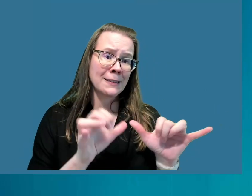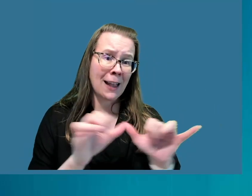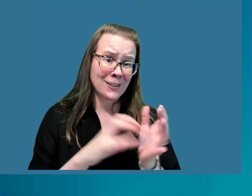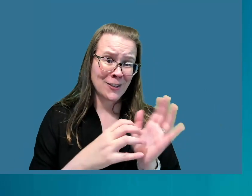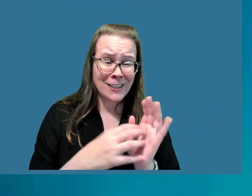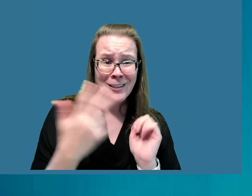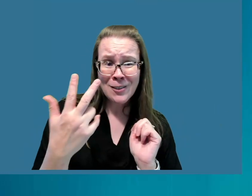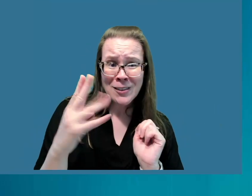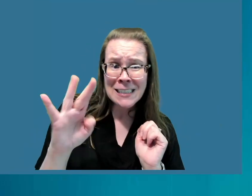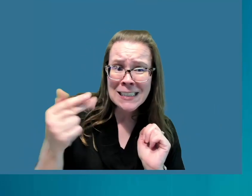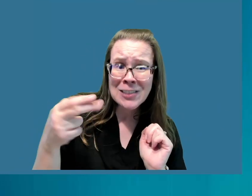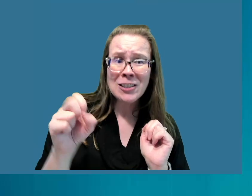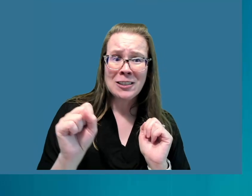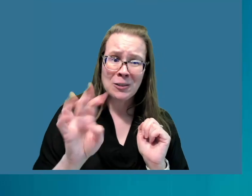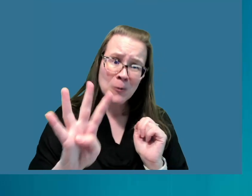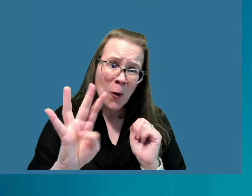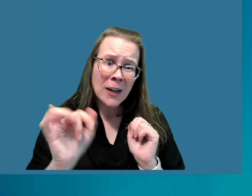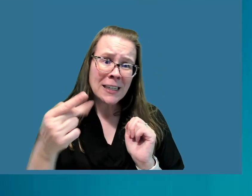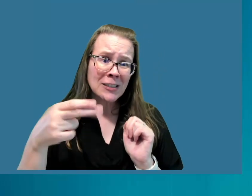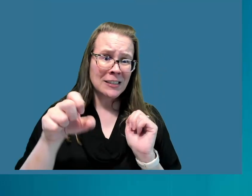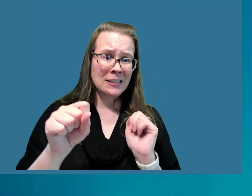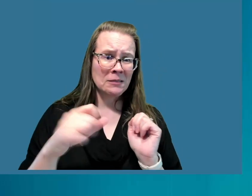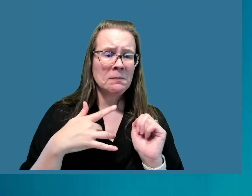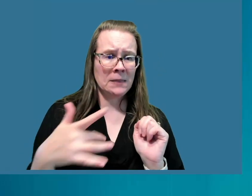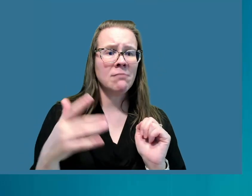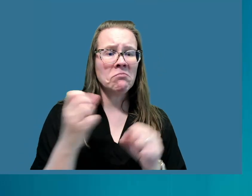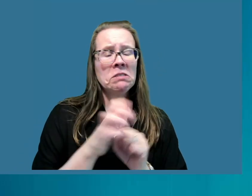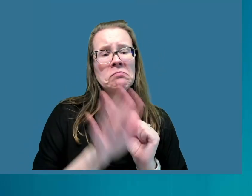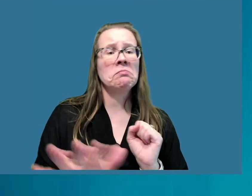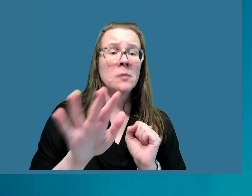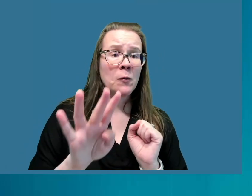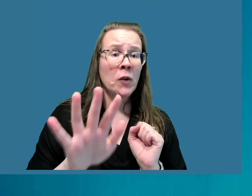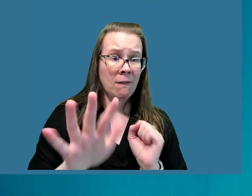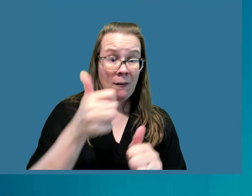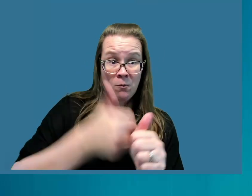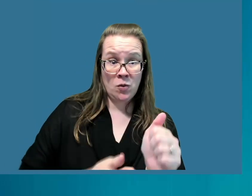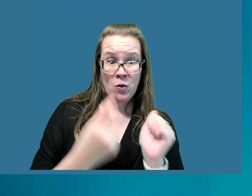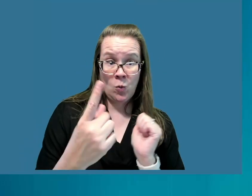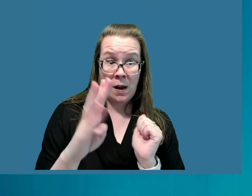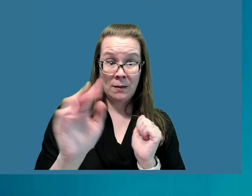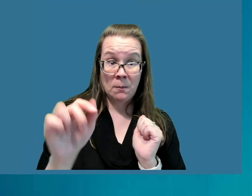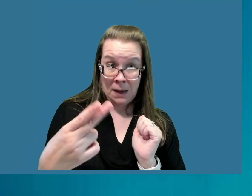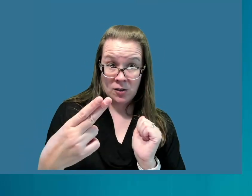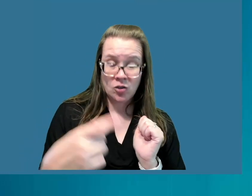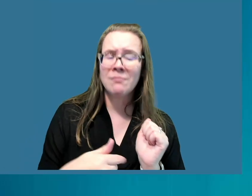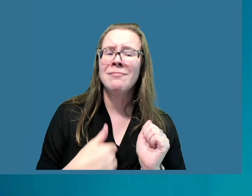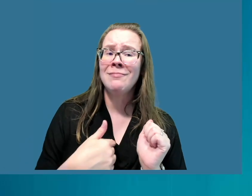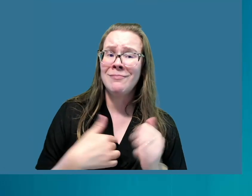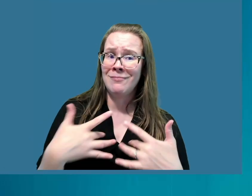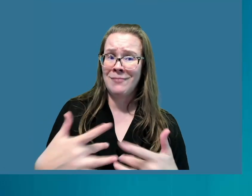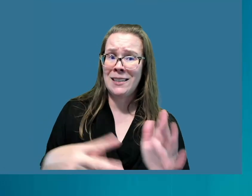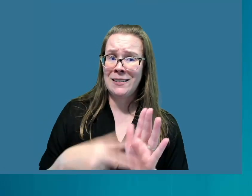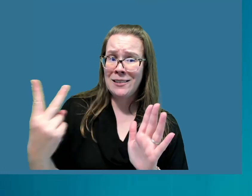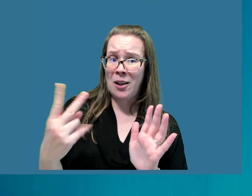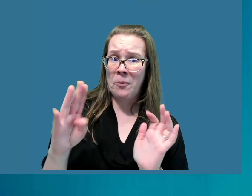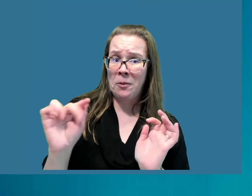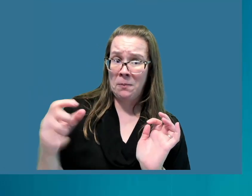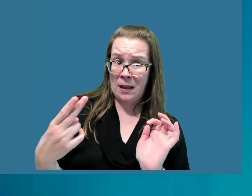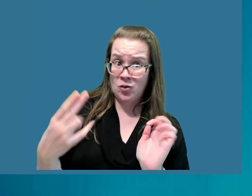more than 45 cookies. But I tend to make 3 or 4 inch cookies, and I get about 45 per batch.